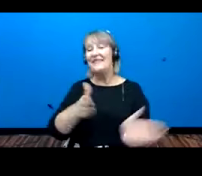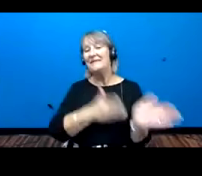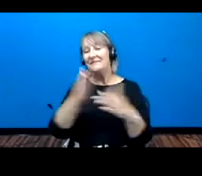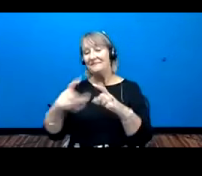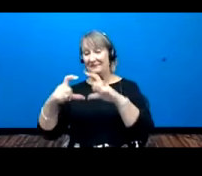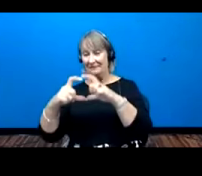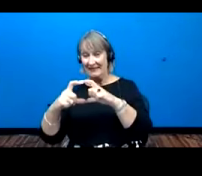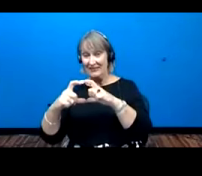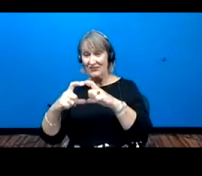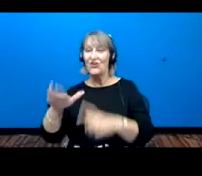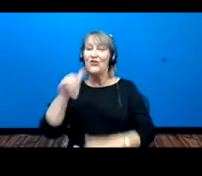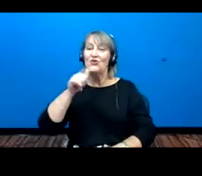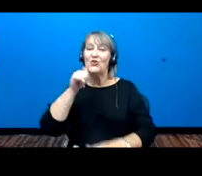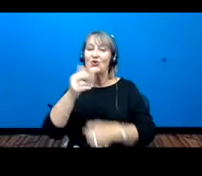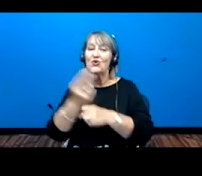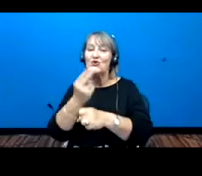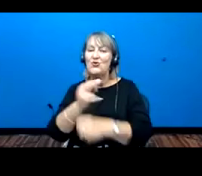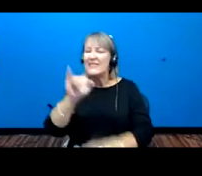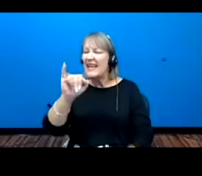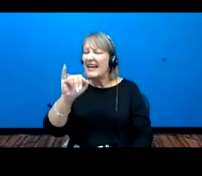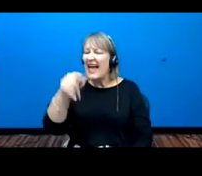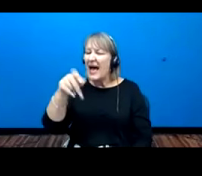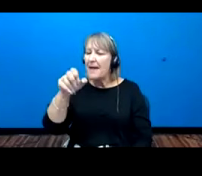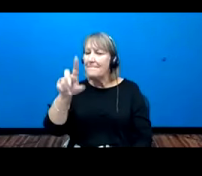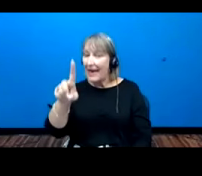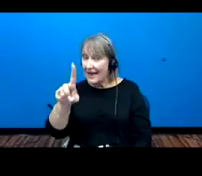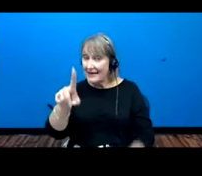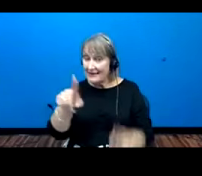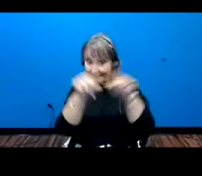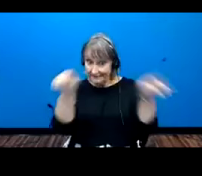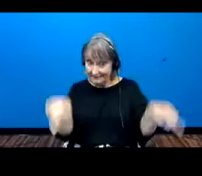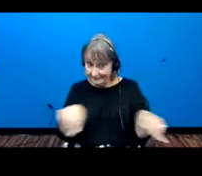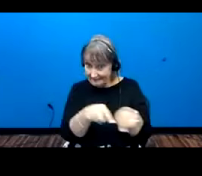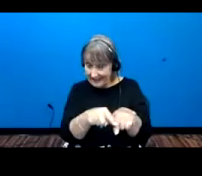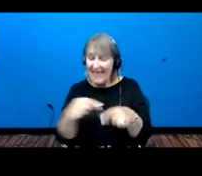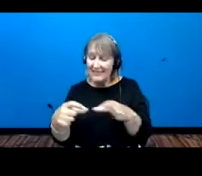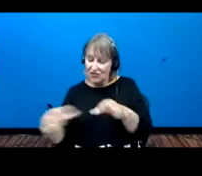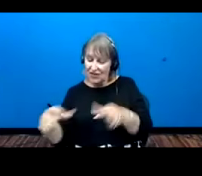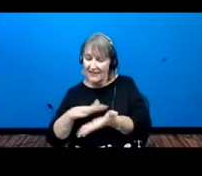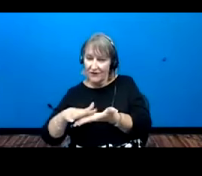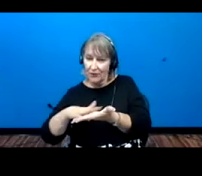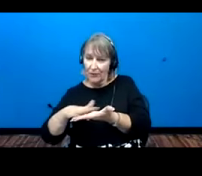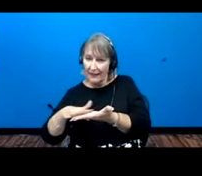using her iPad and a braille refresh display. And then the last photo— Trish and I were talking about this